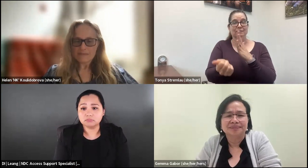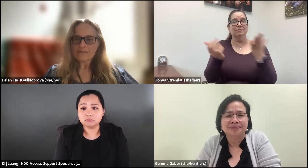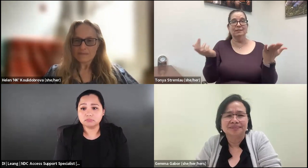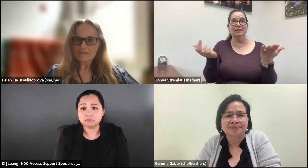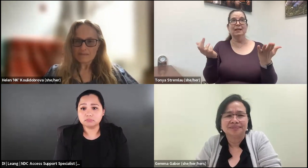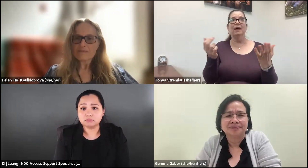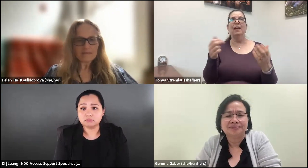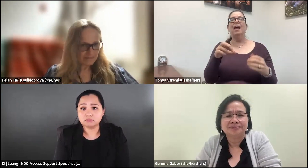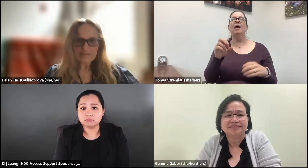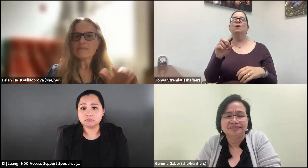with excellent English skills.